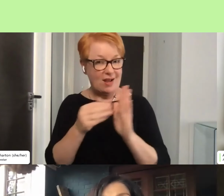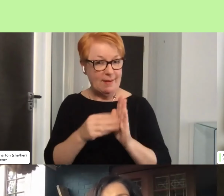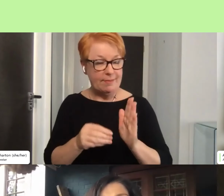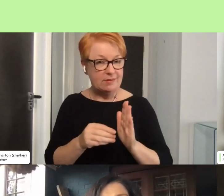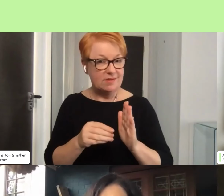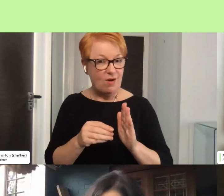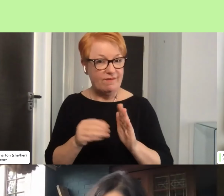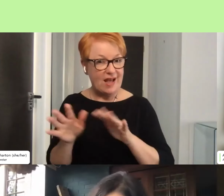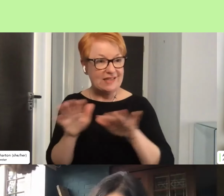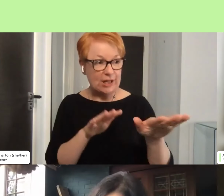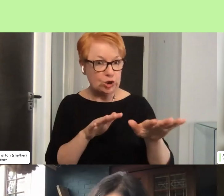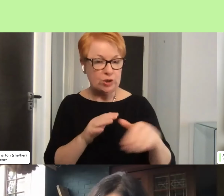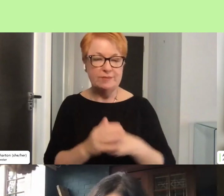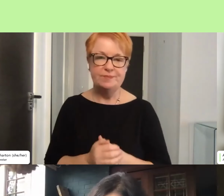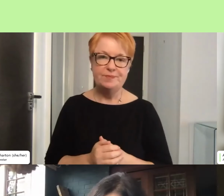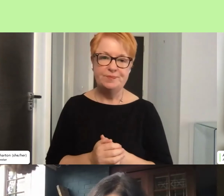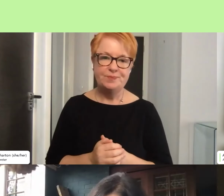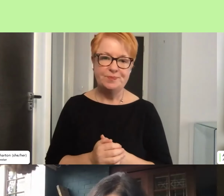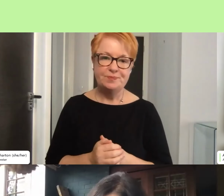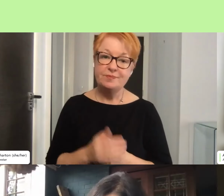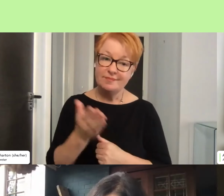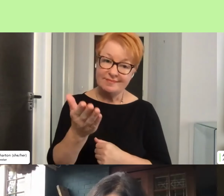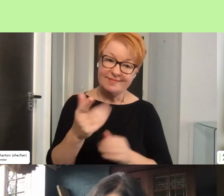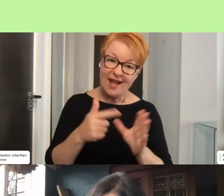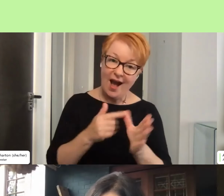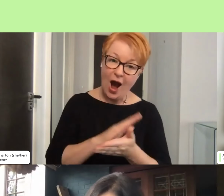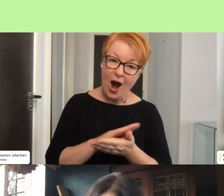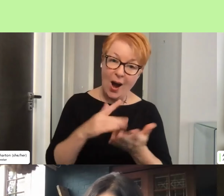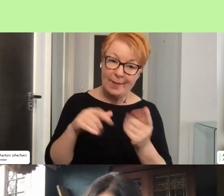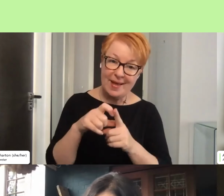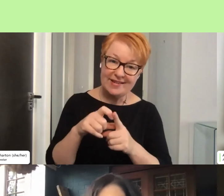I want to give a controversial example working with institutions.